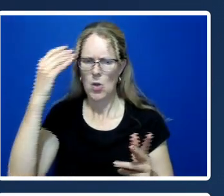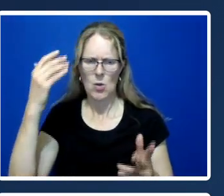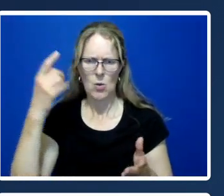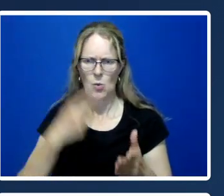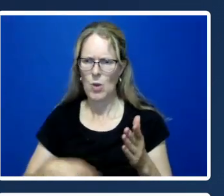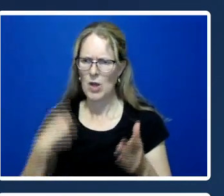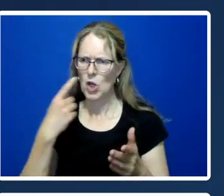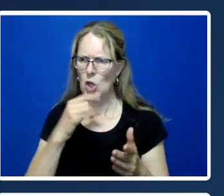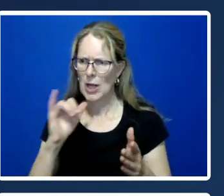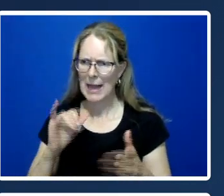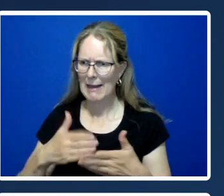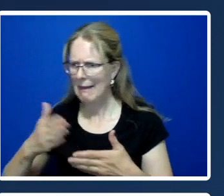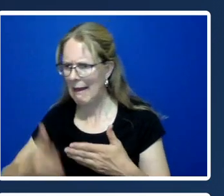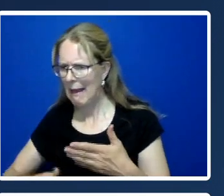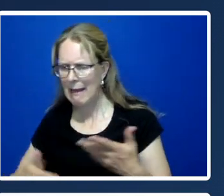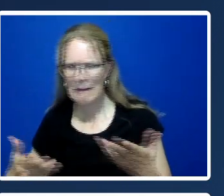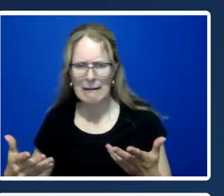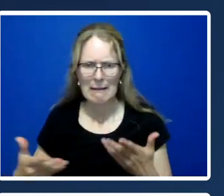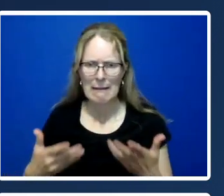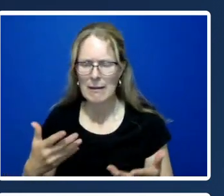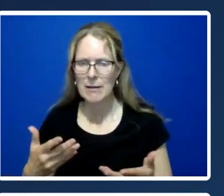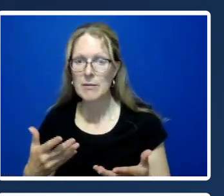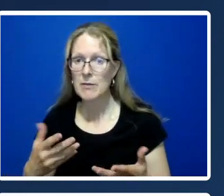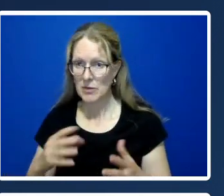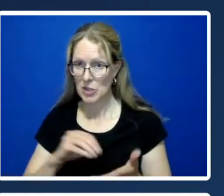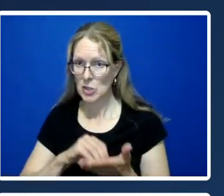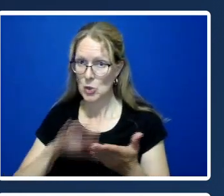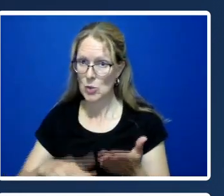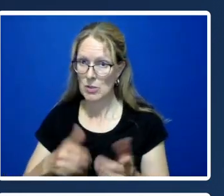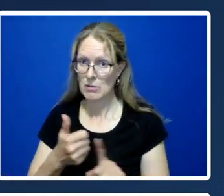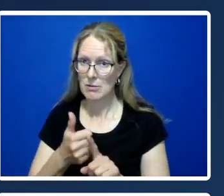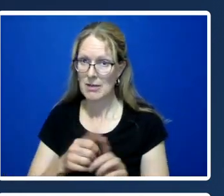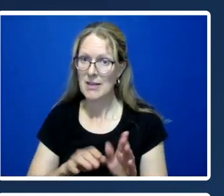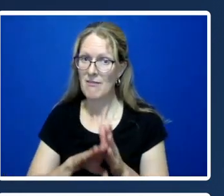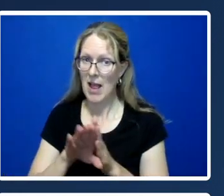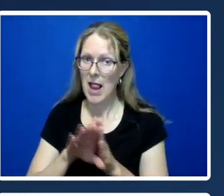was up to the students to kind of develop that direction and see where it might go.